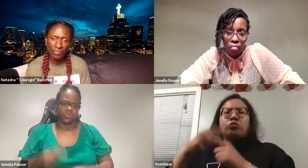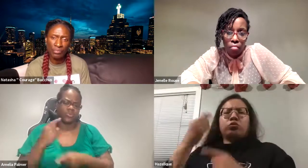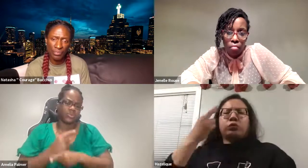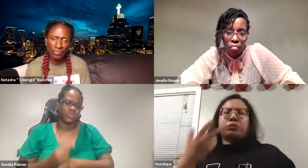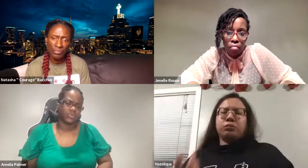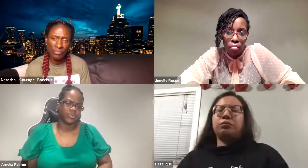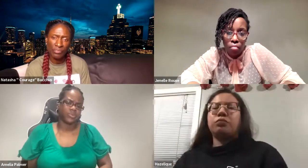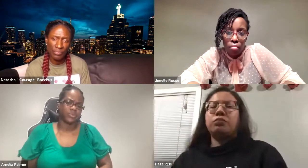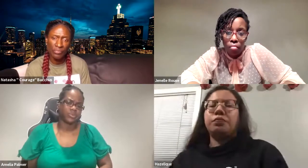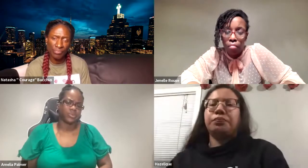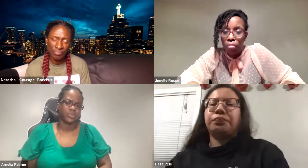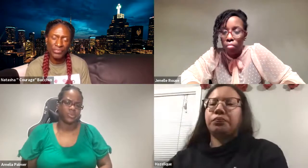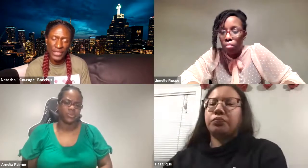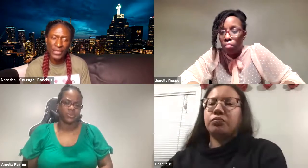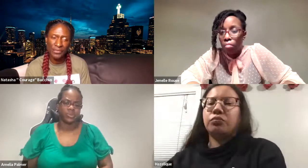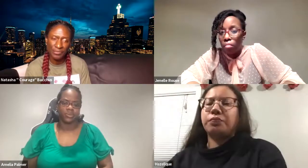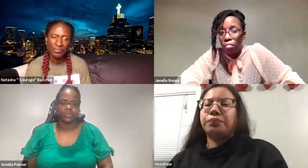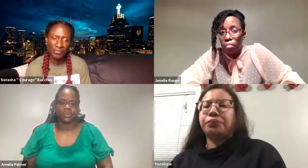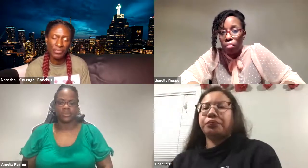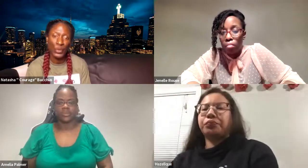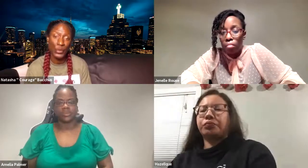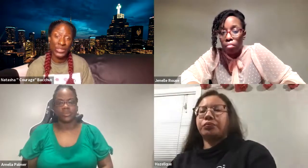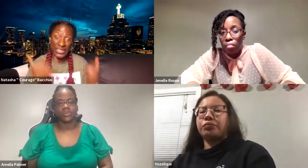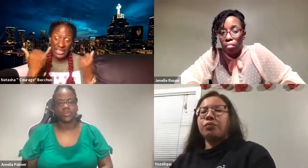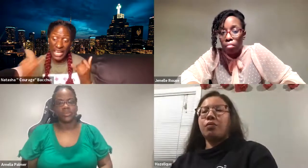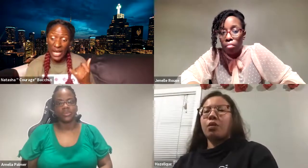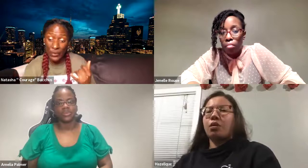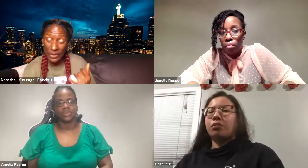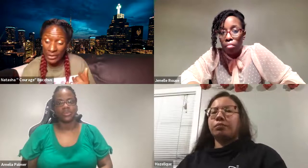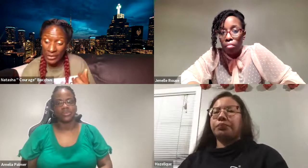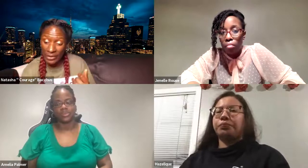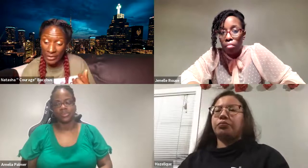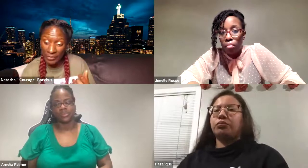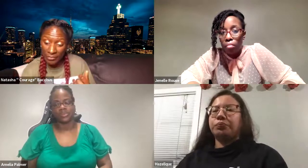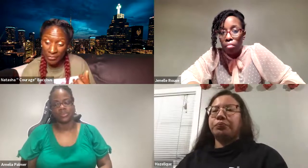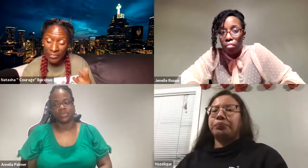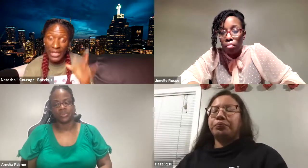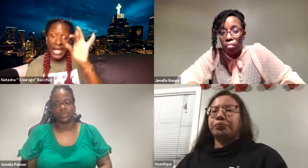and there's not just one specific reason but yeah it can be quite challenging and difficult to do.